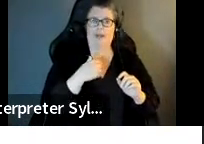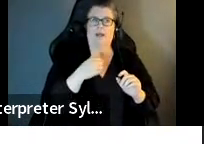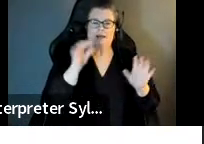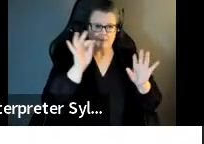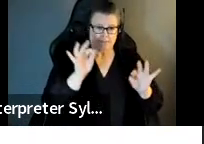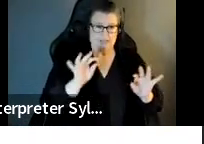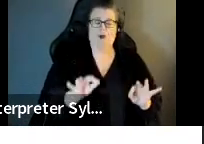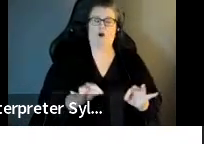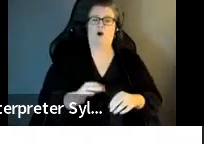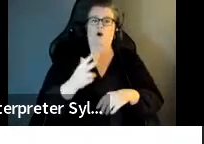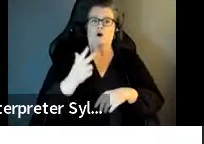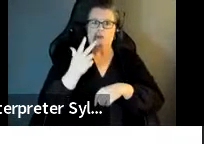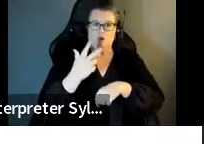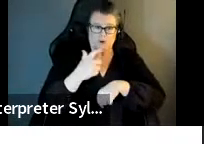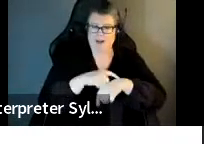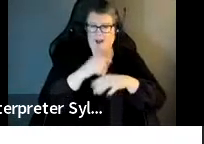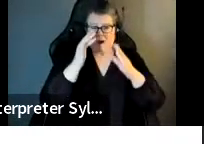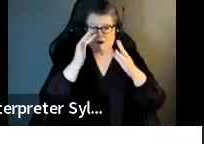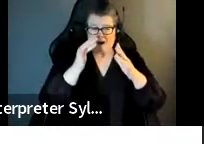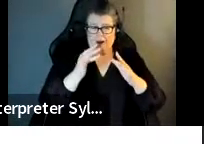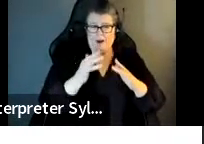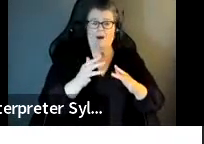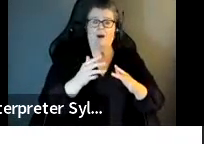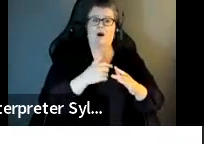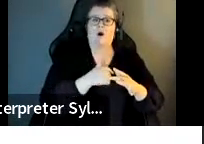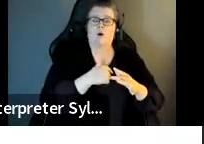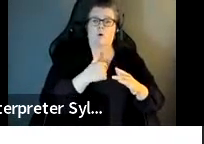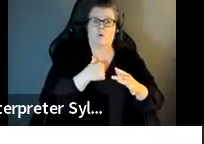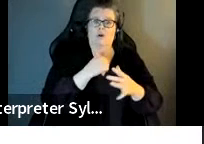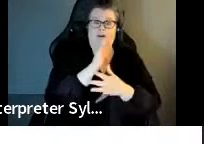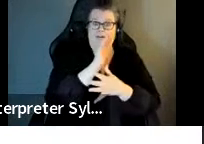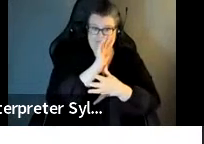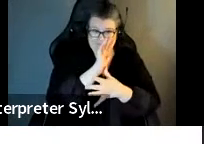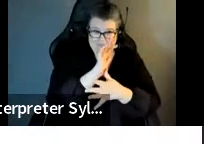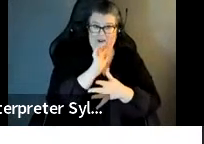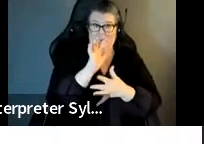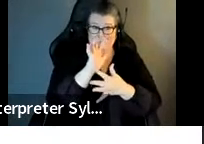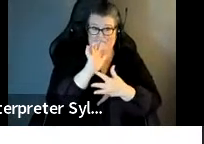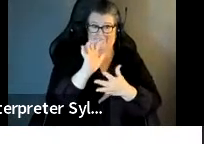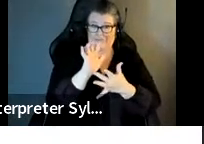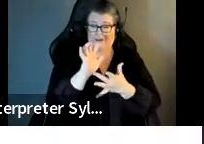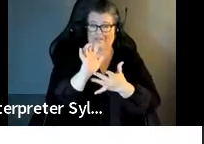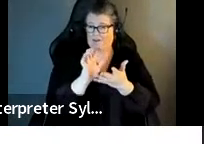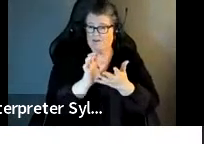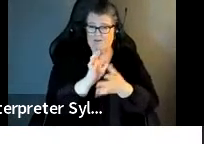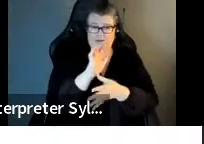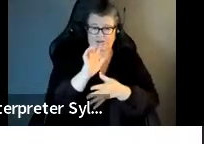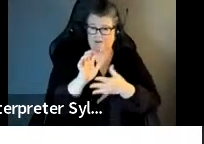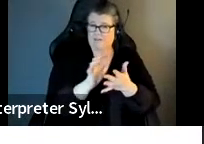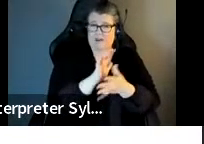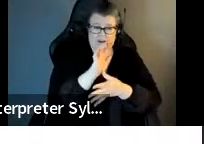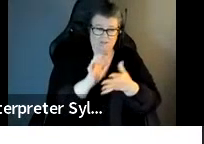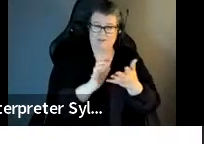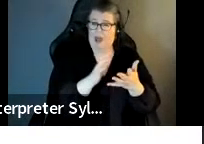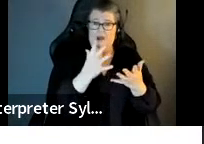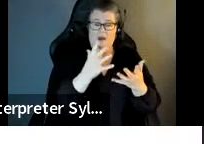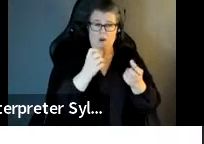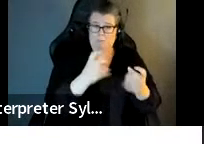Each time producing a sample of 500 with the exact target proportions. We can compute the summary statistics for each of these.